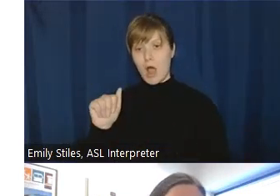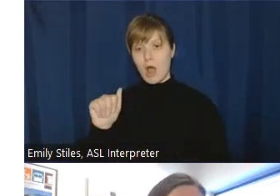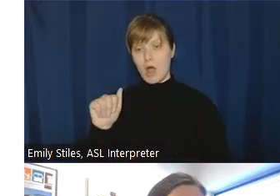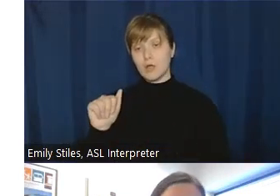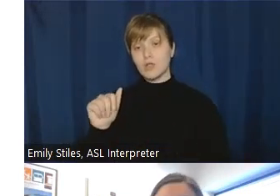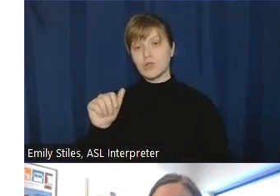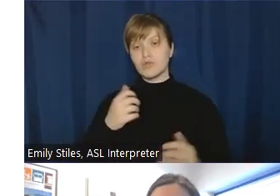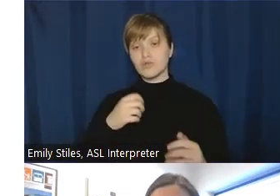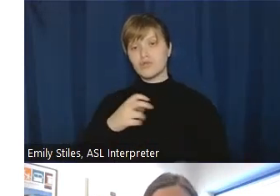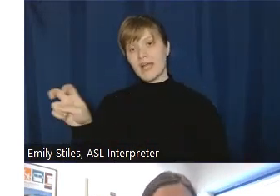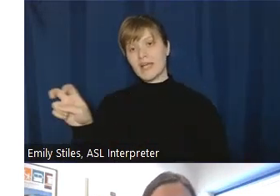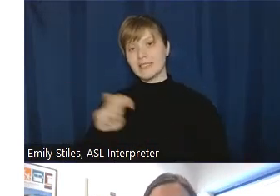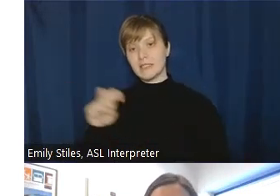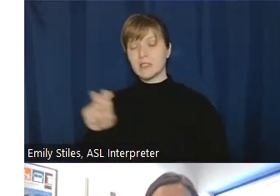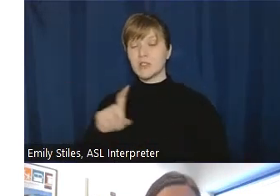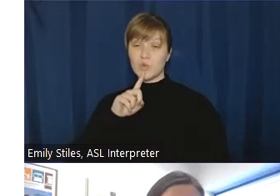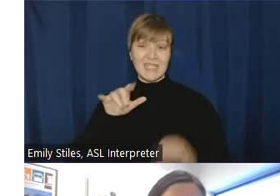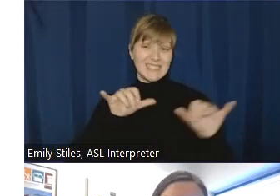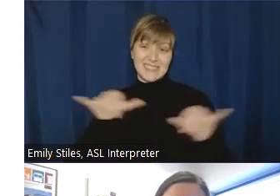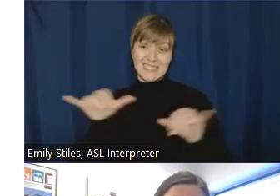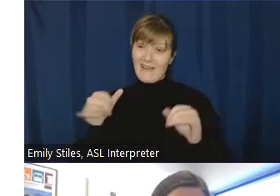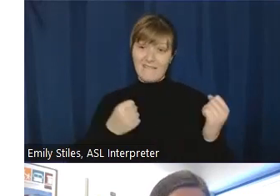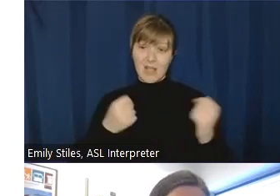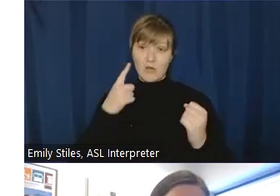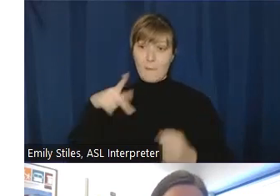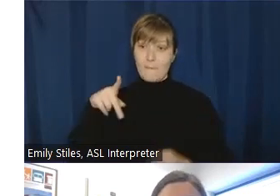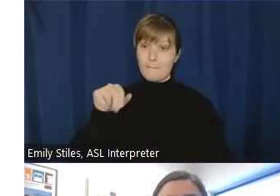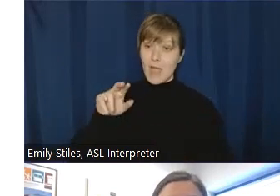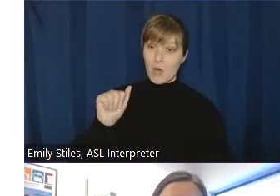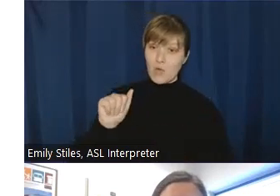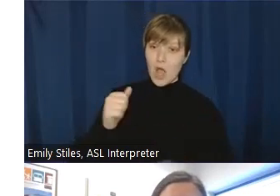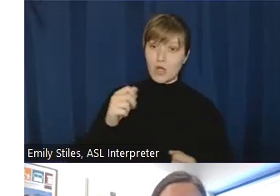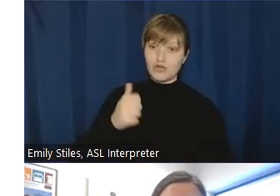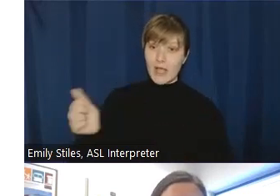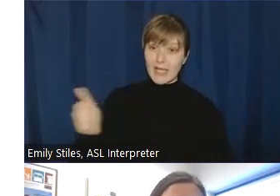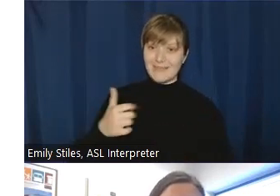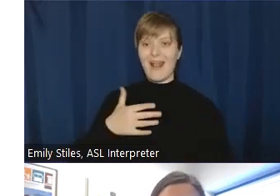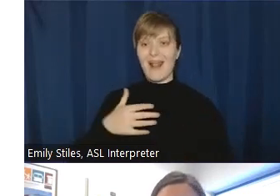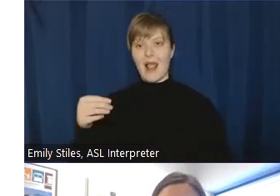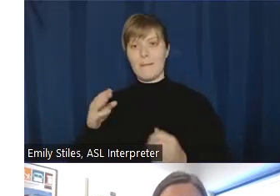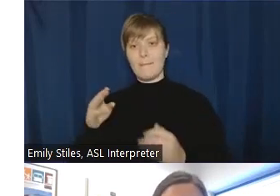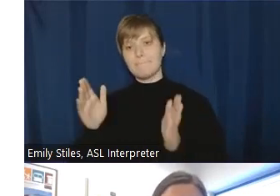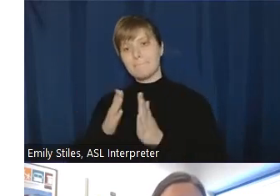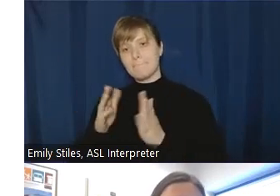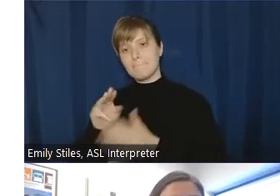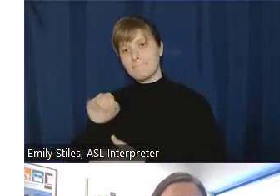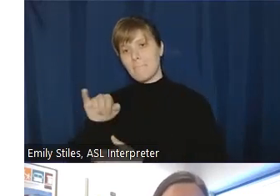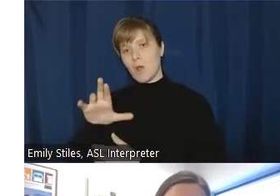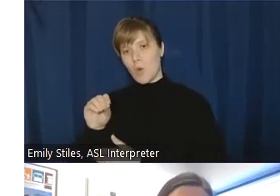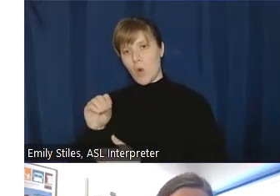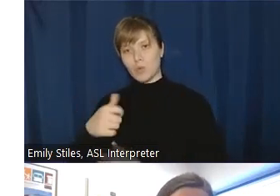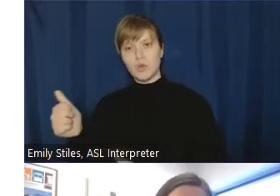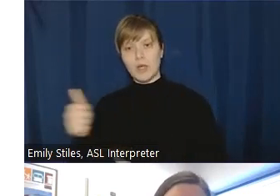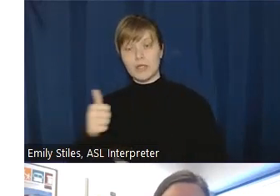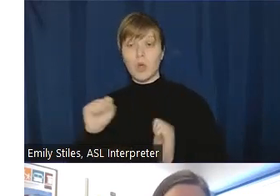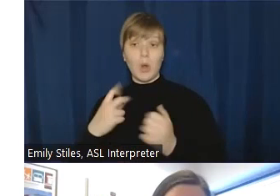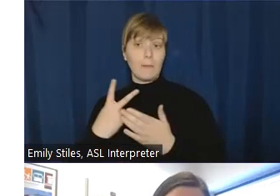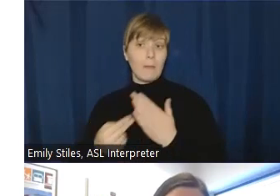is the same vehicle for paratransit as well as with this new micro transit. It could be that both riders are together in one vehicle.